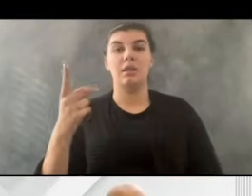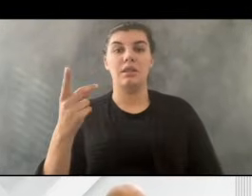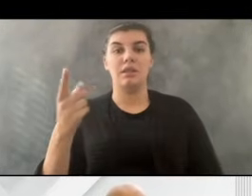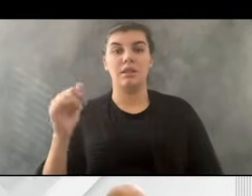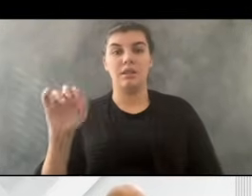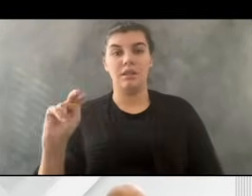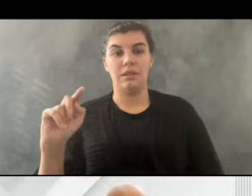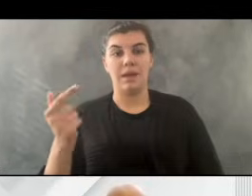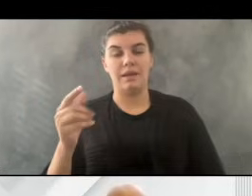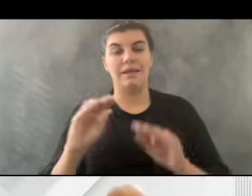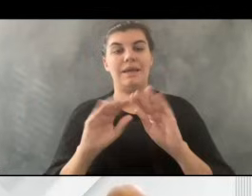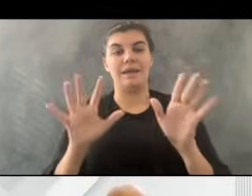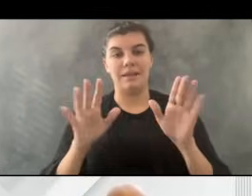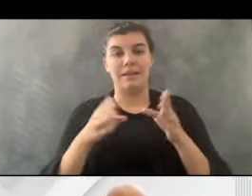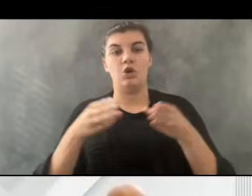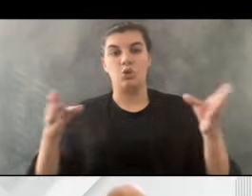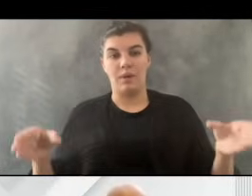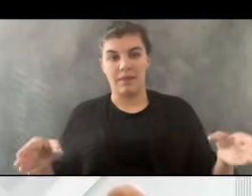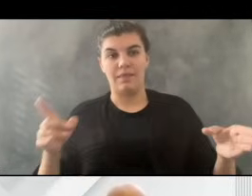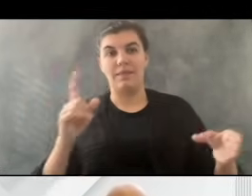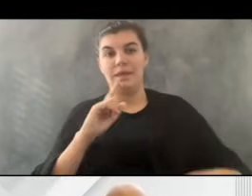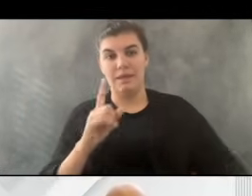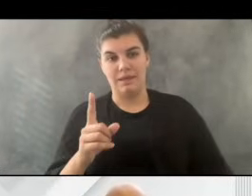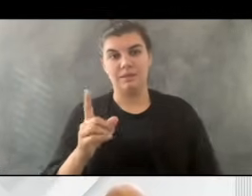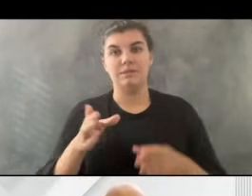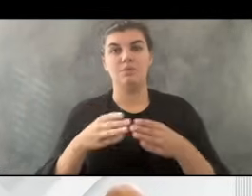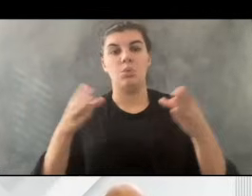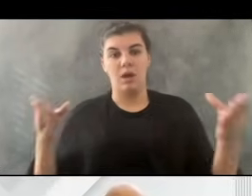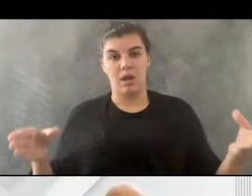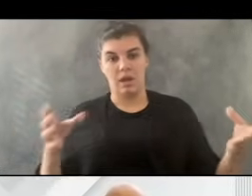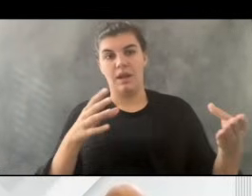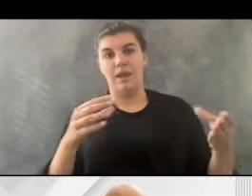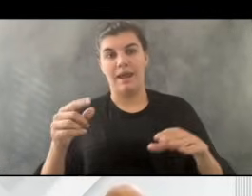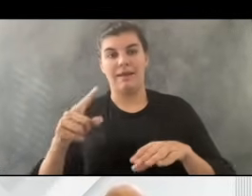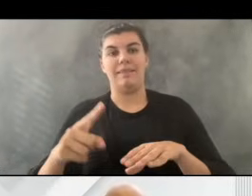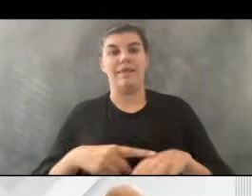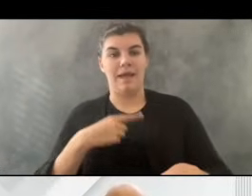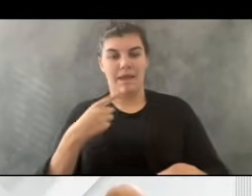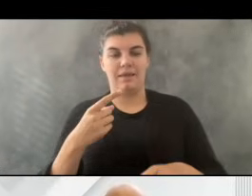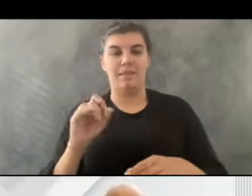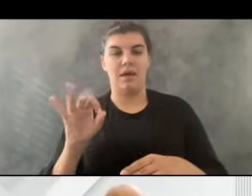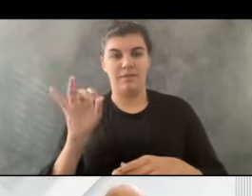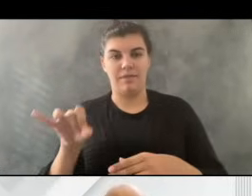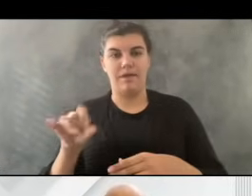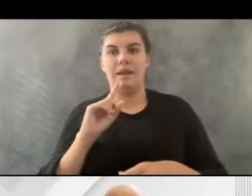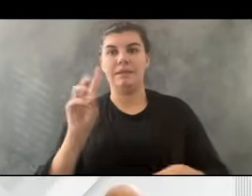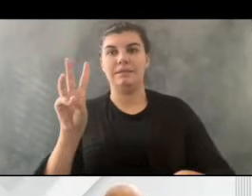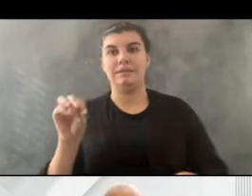the widest ramp run leading to the landing and the length of that landing is 60 inches minimum.